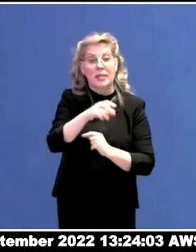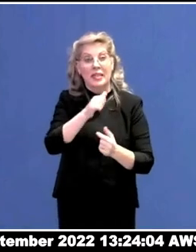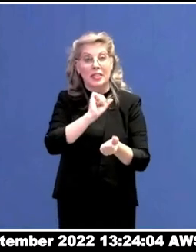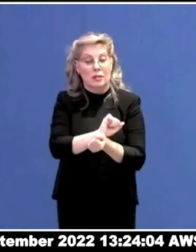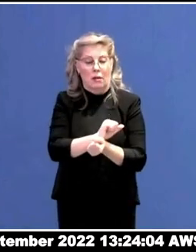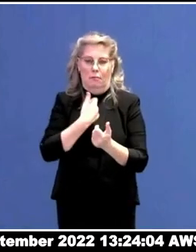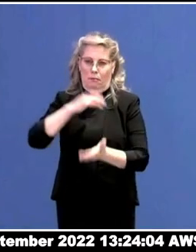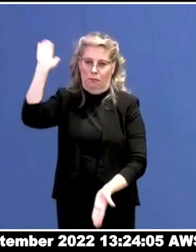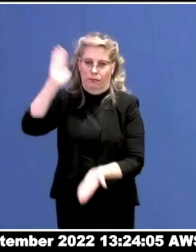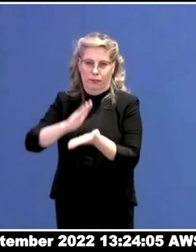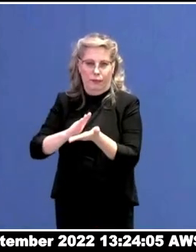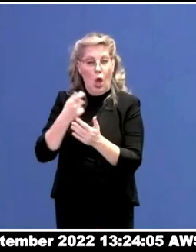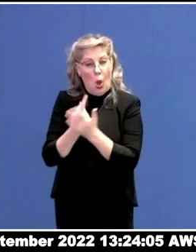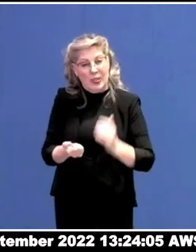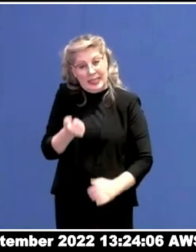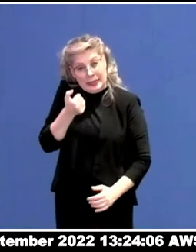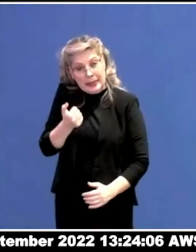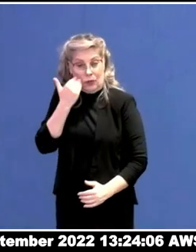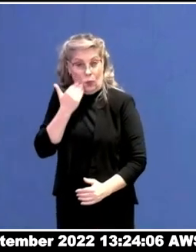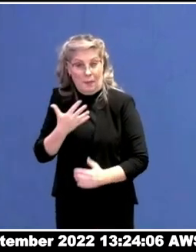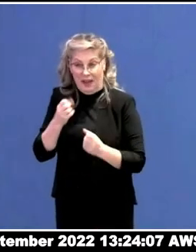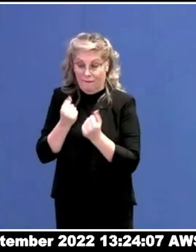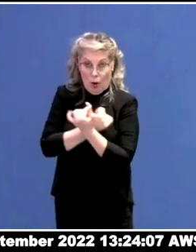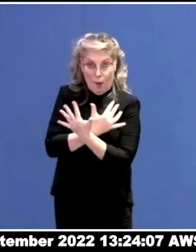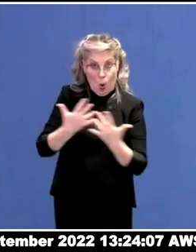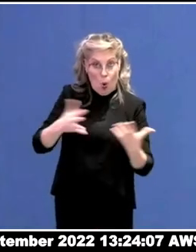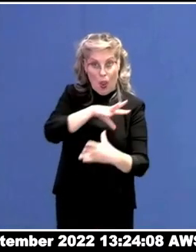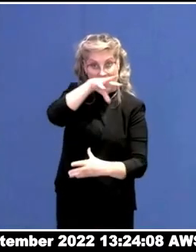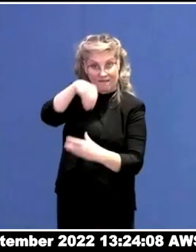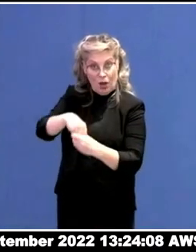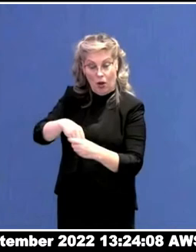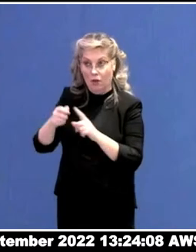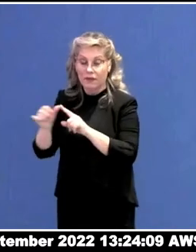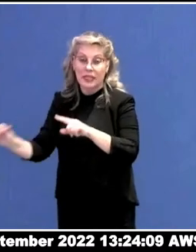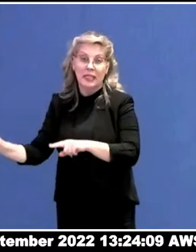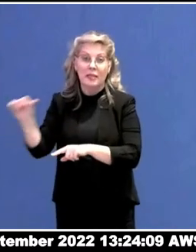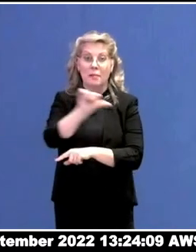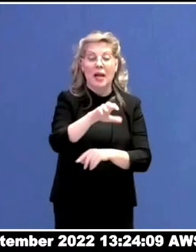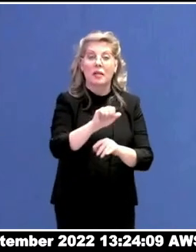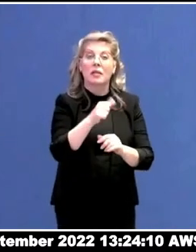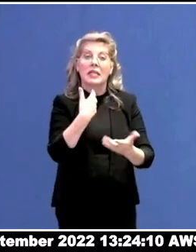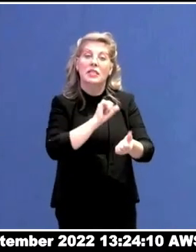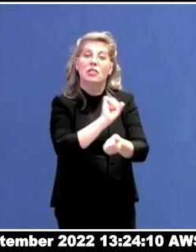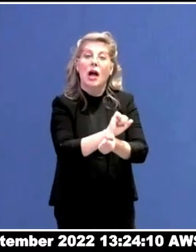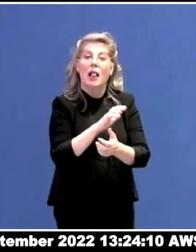30 per cent of the women that engaged in that program were First Nations women, and none of them returned to prison in that three-year period.